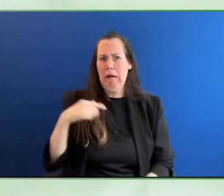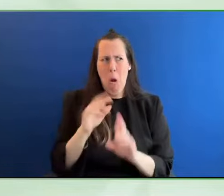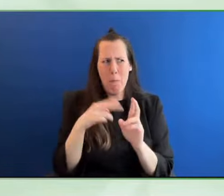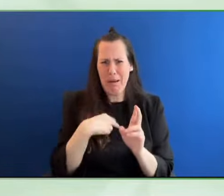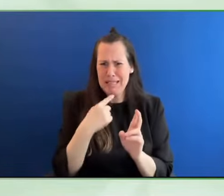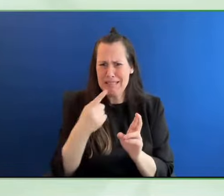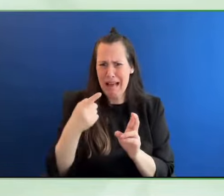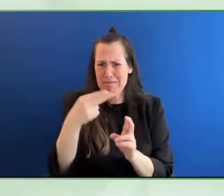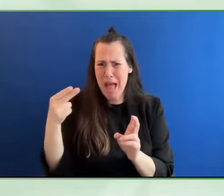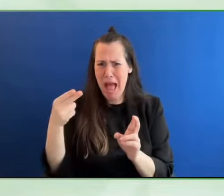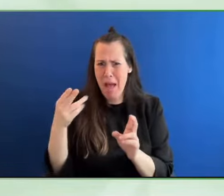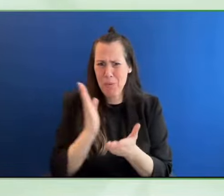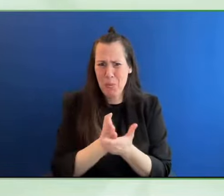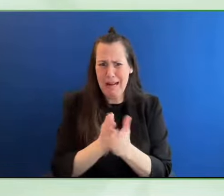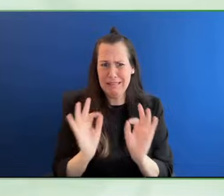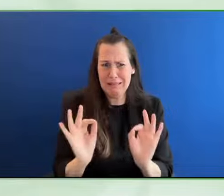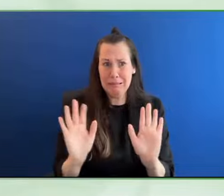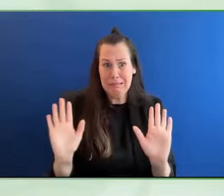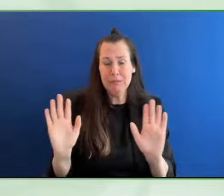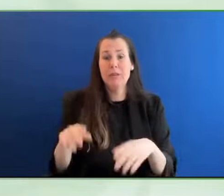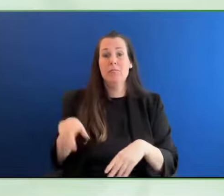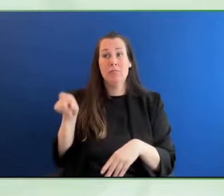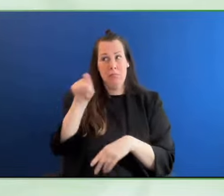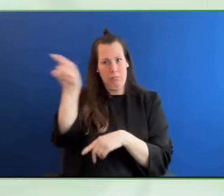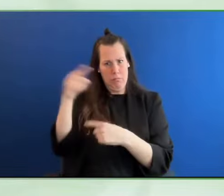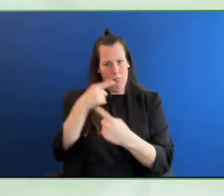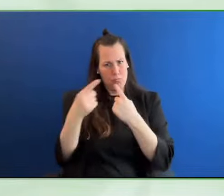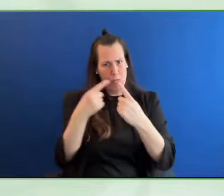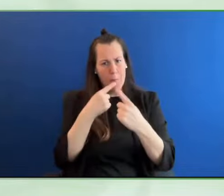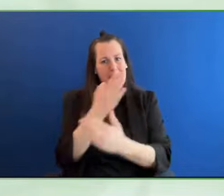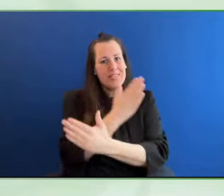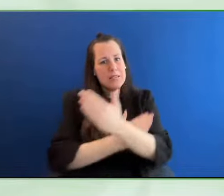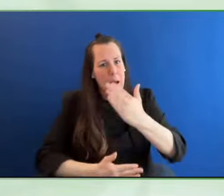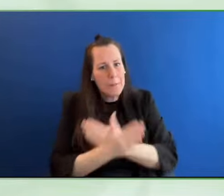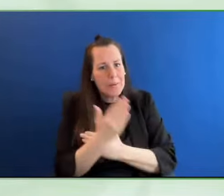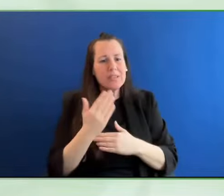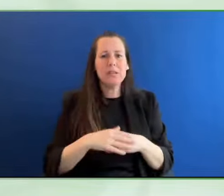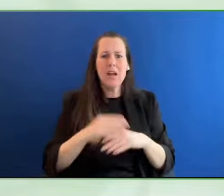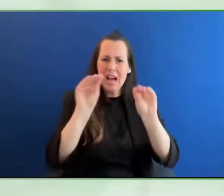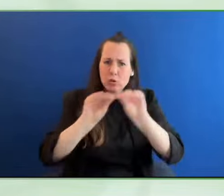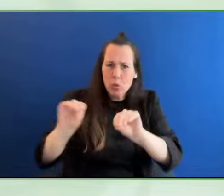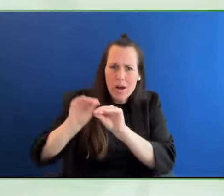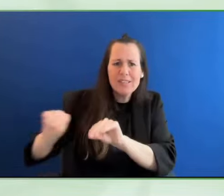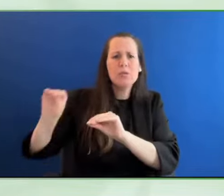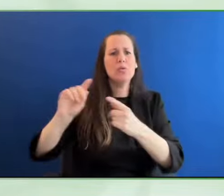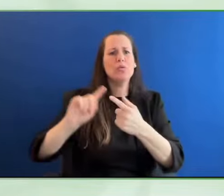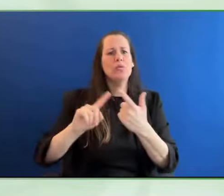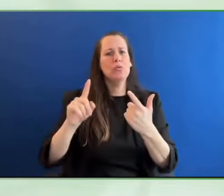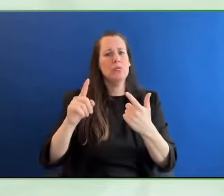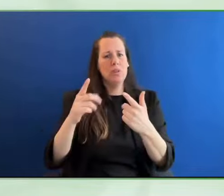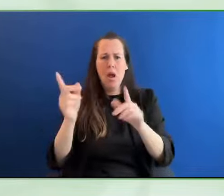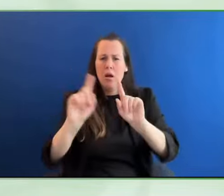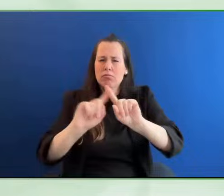inclusion. It is not about making it down the barriers for people but for employees, they are missing